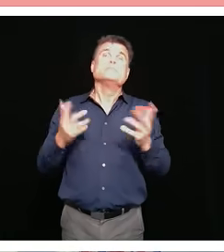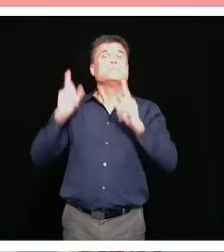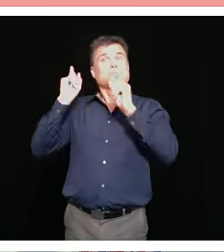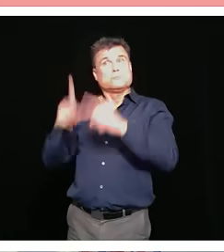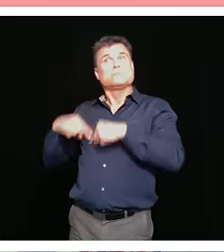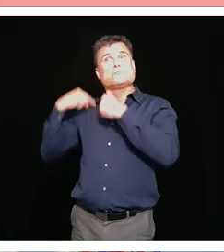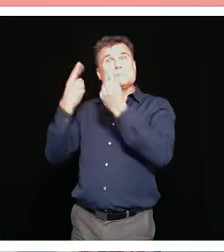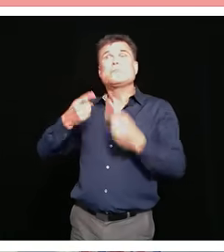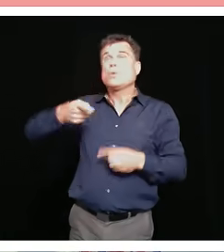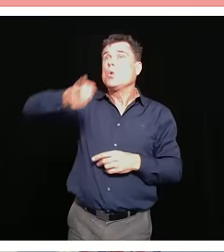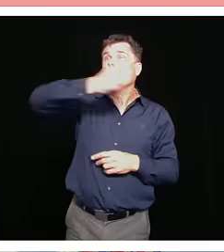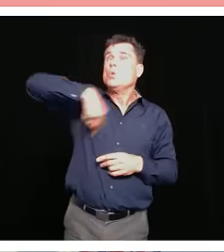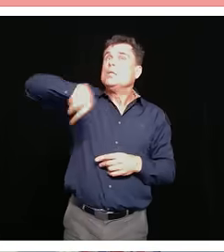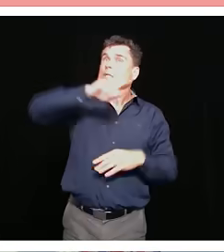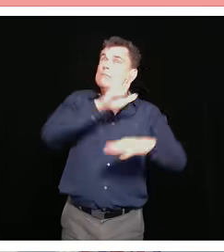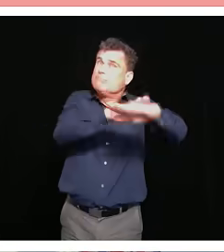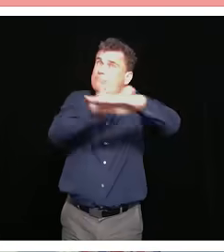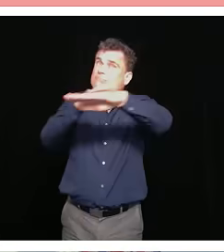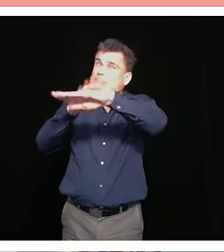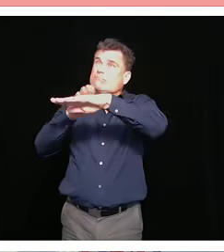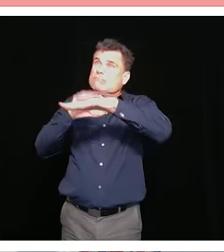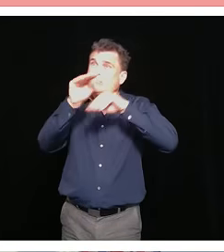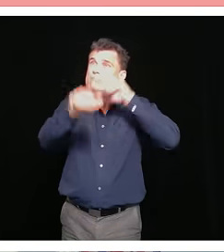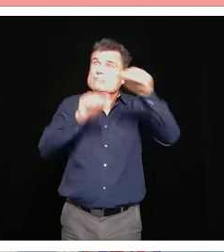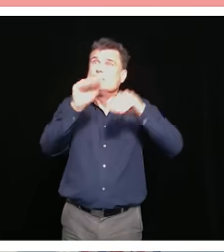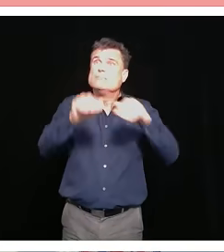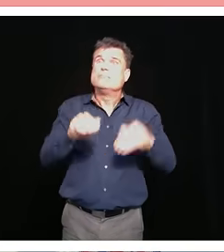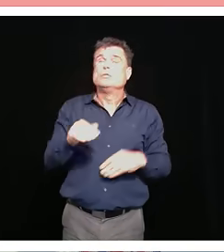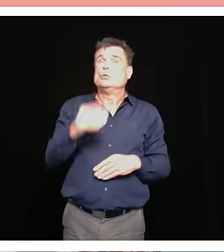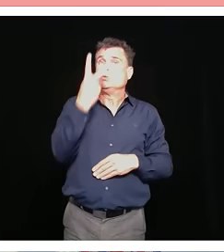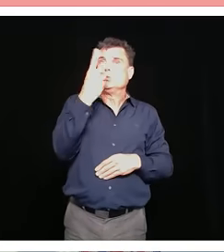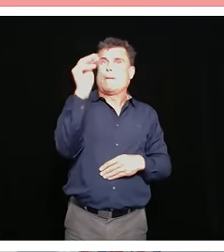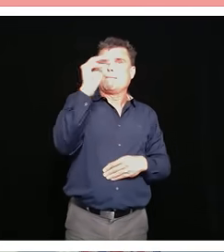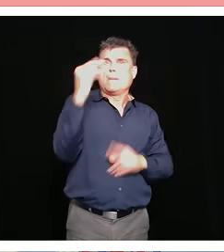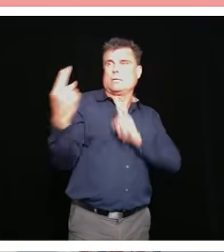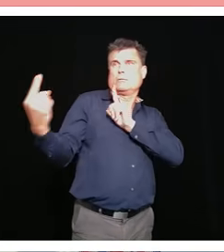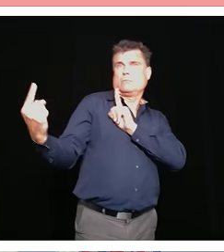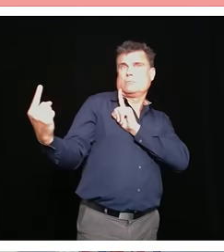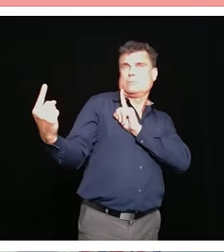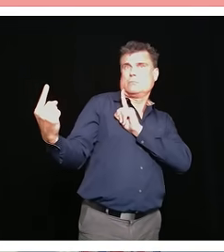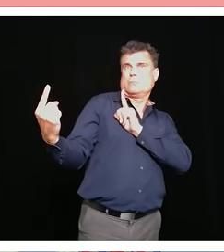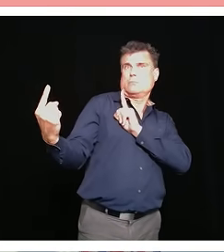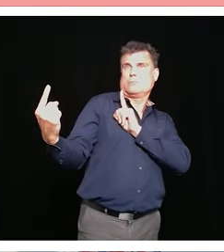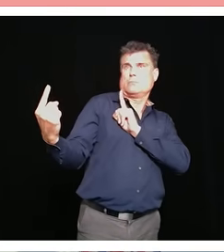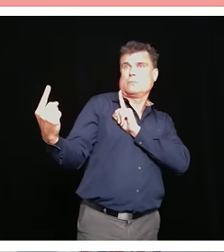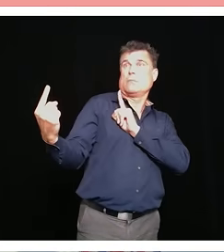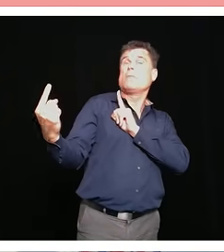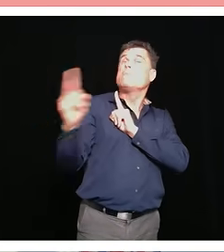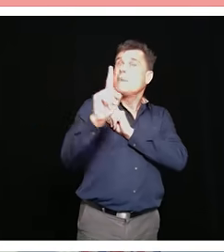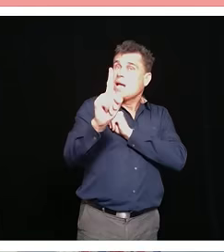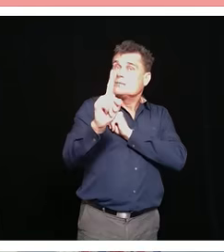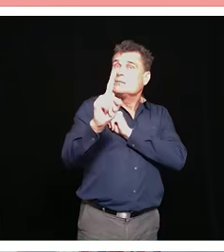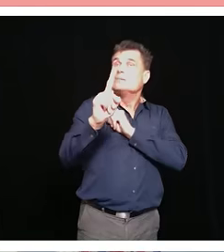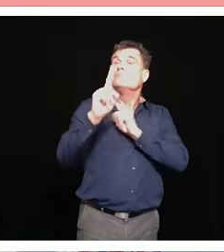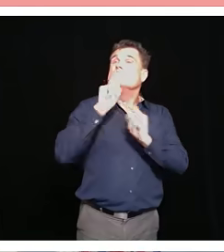in Canada. I do want to also talk about our lab testing. I mentioned